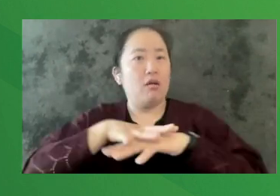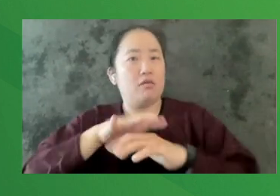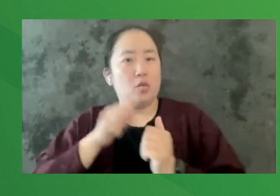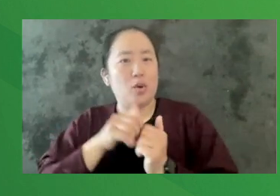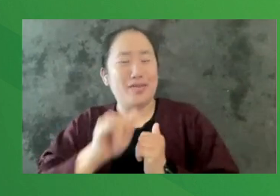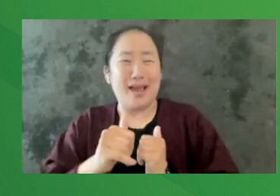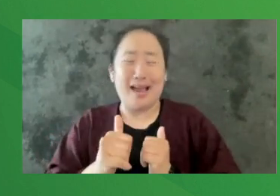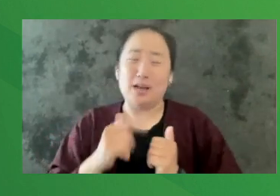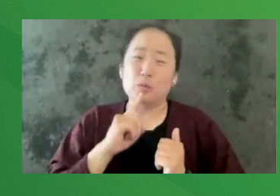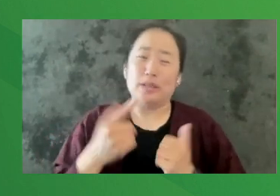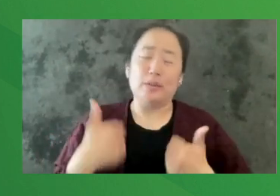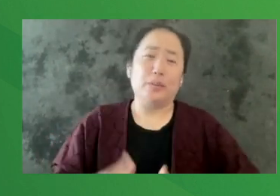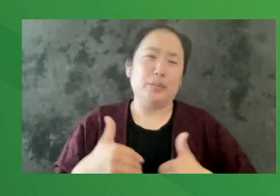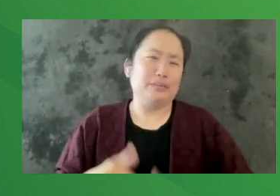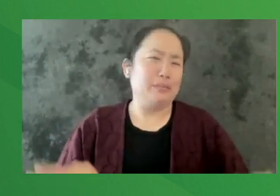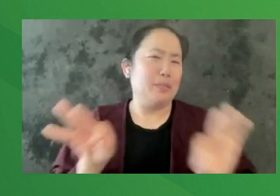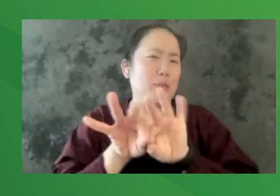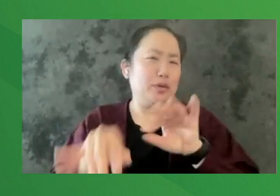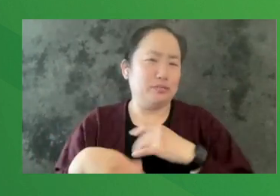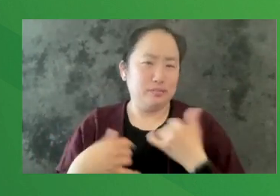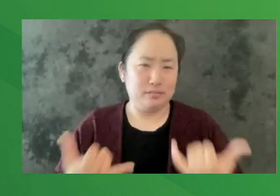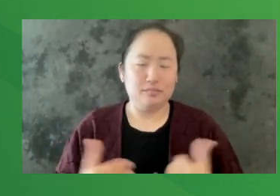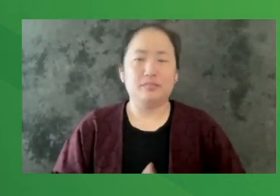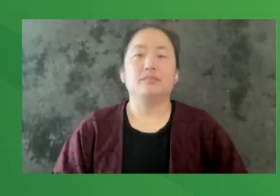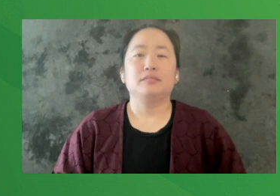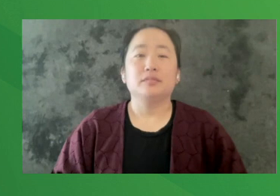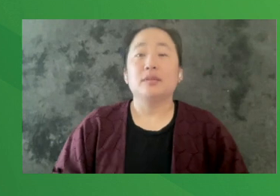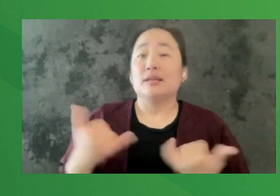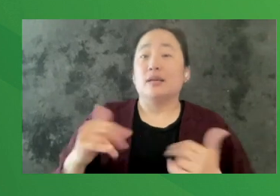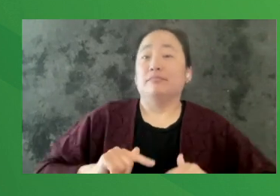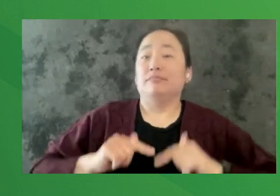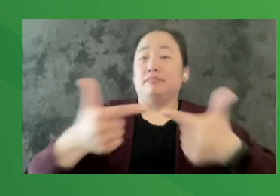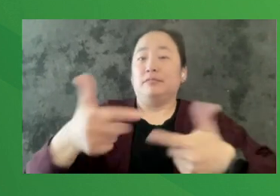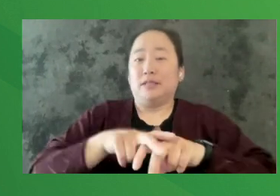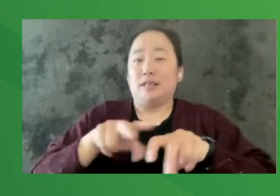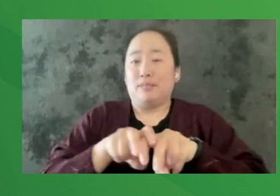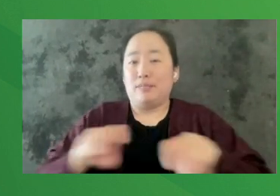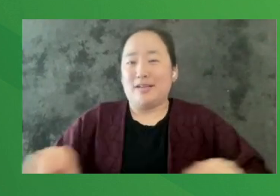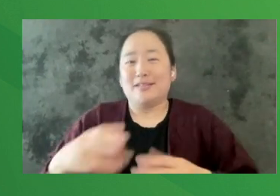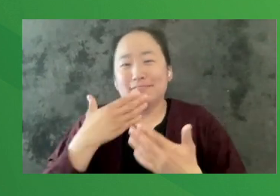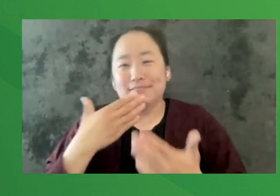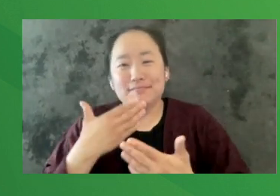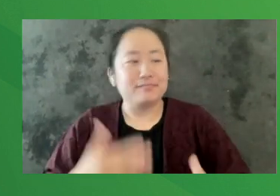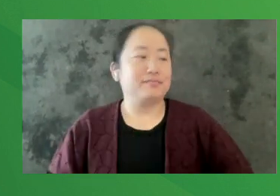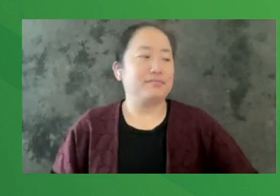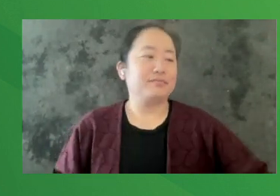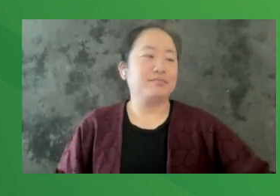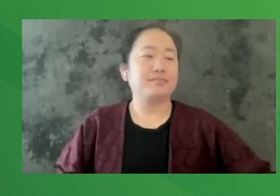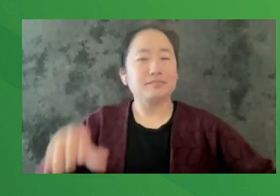over to you with our gratitude and appreciation. LAWRENCE PASKA: Thank you very much, Fredie. Good afternoon, everyone. Thank you for